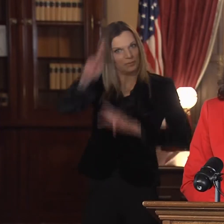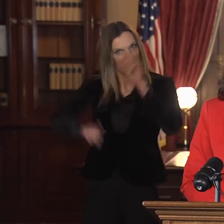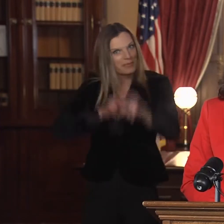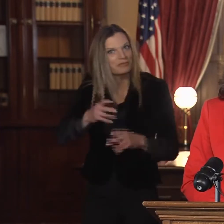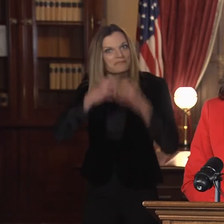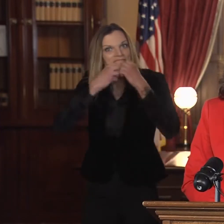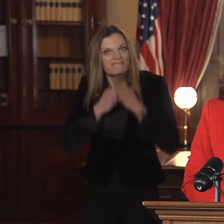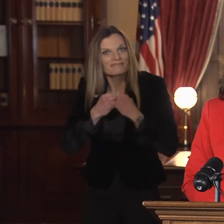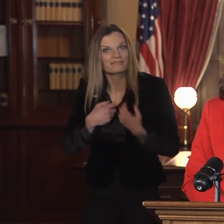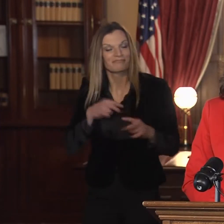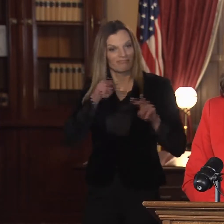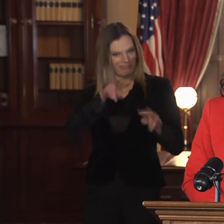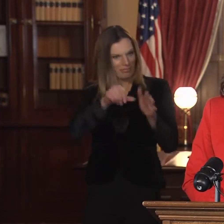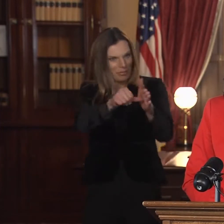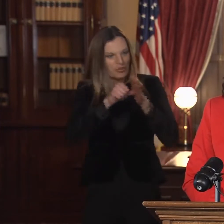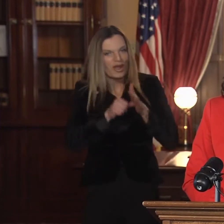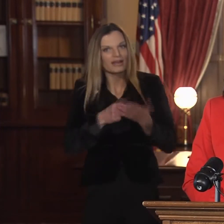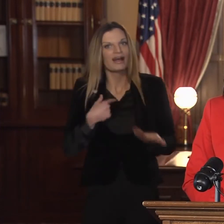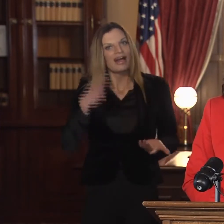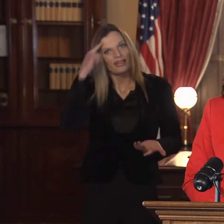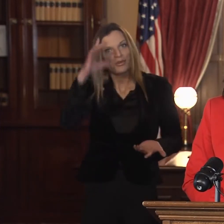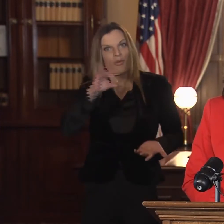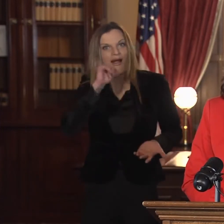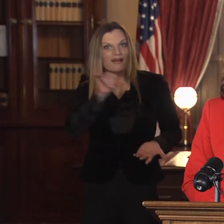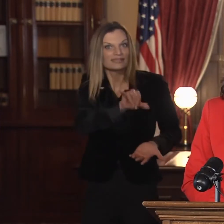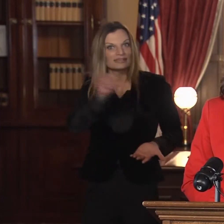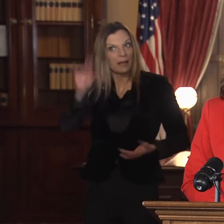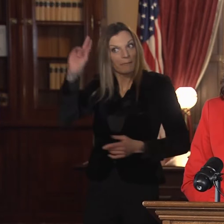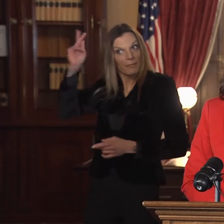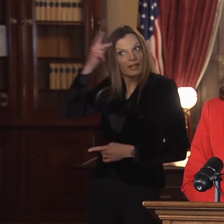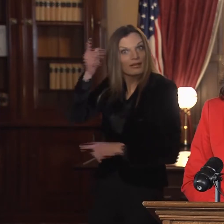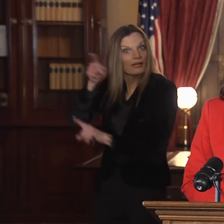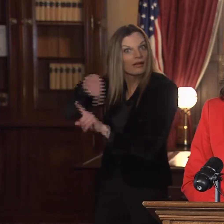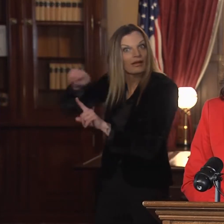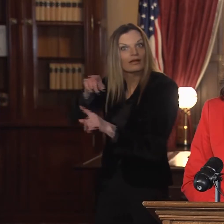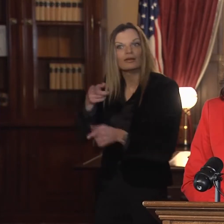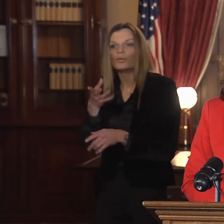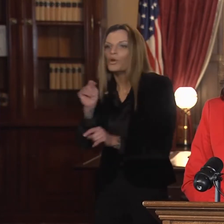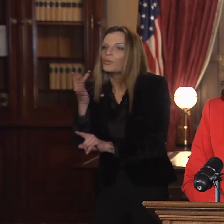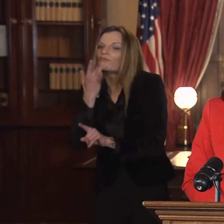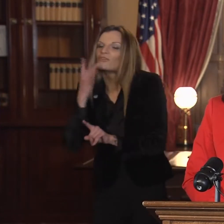AND I THINK IF THEY CAN DO IT I'D LOVE TO SEE REPUBLICANS AND DEMOCRATS COME TOGETHER AS WELL.